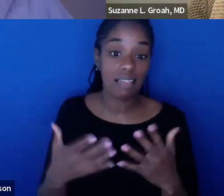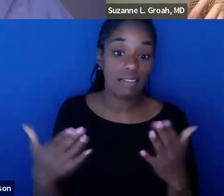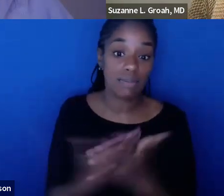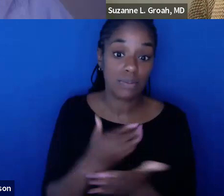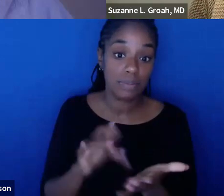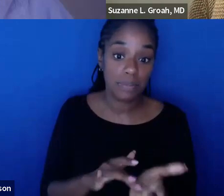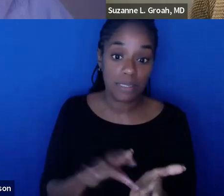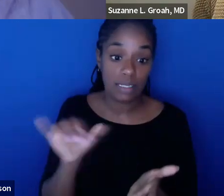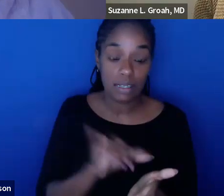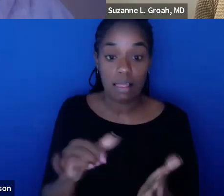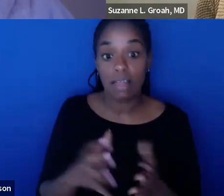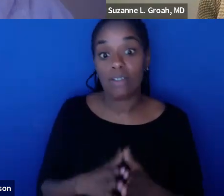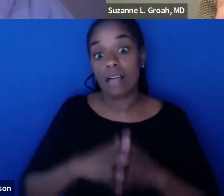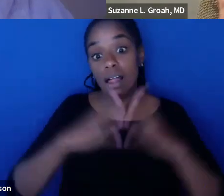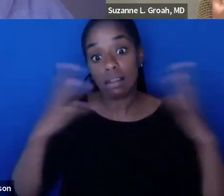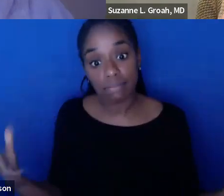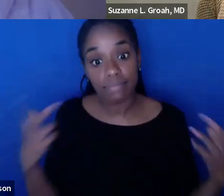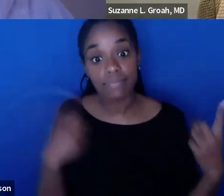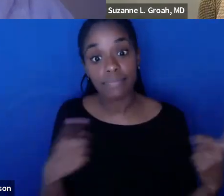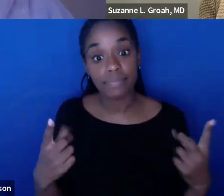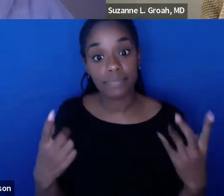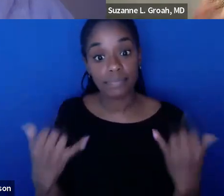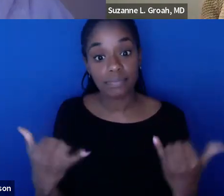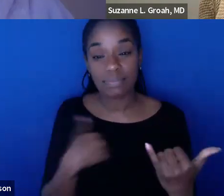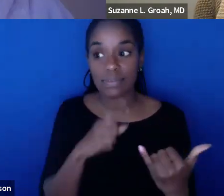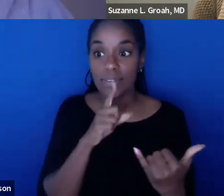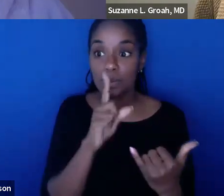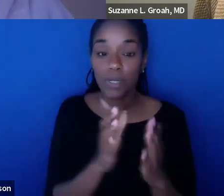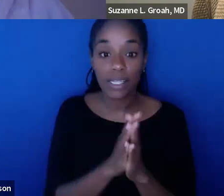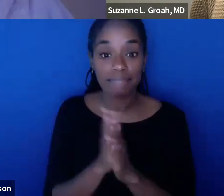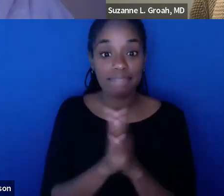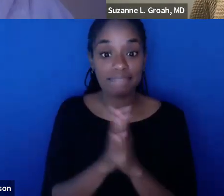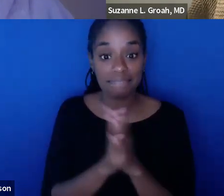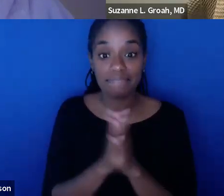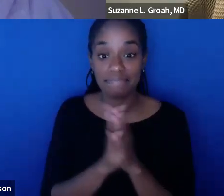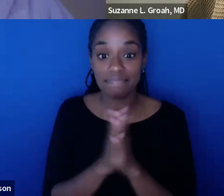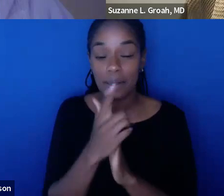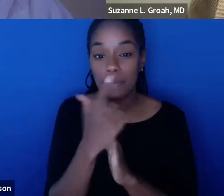So there is a lot going on now, like I'm really encouraged because there's action in this area.